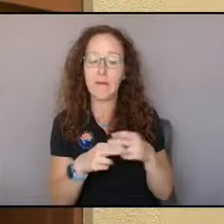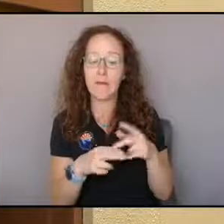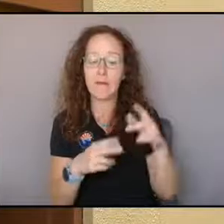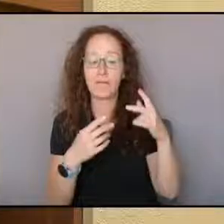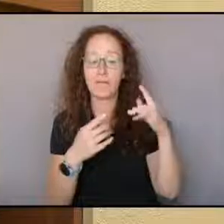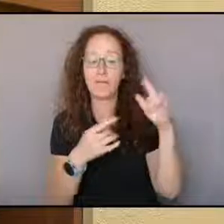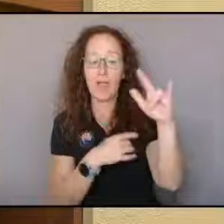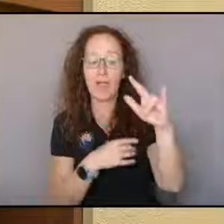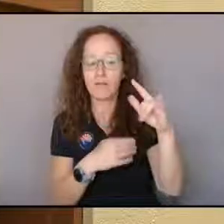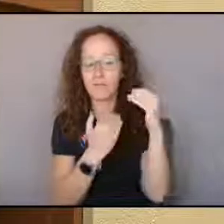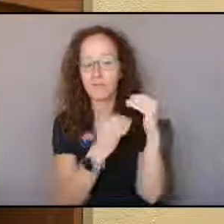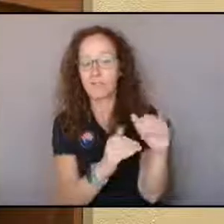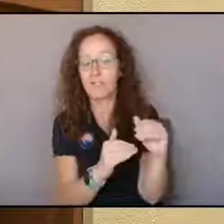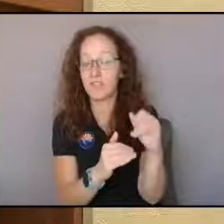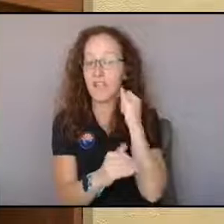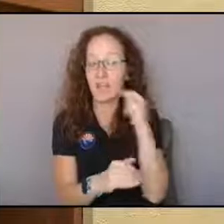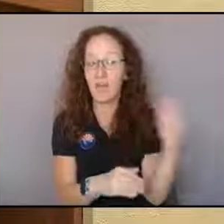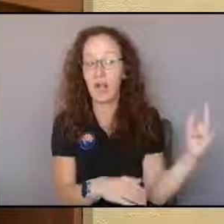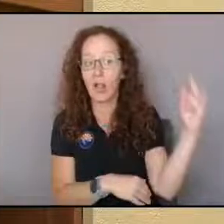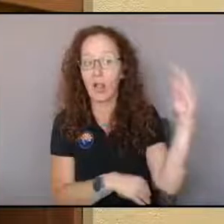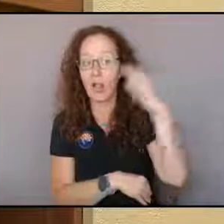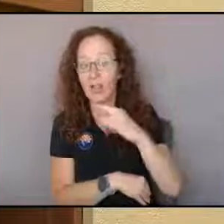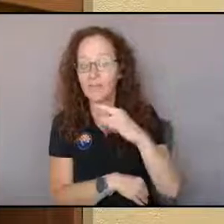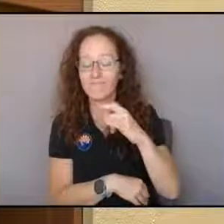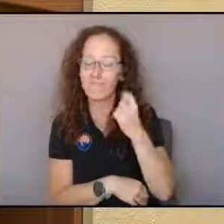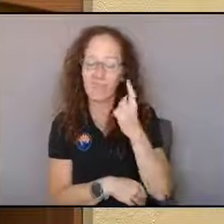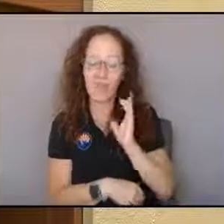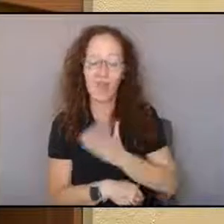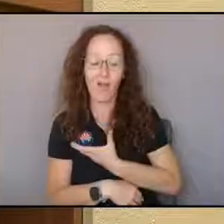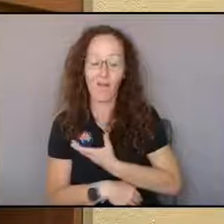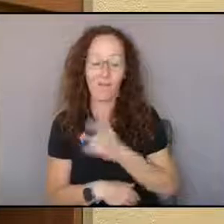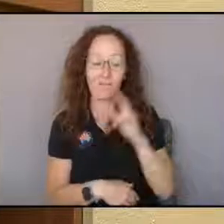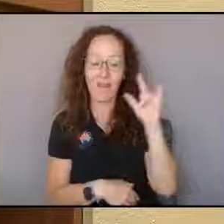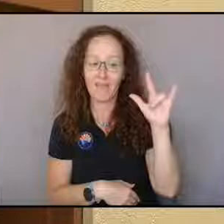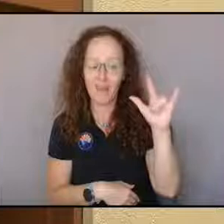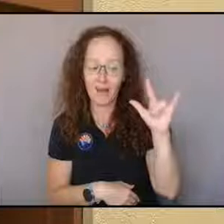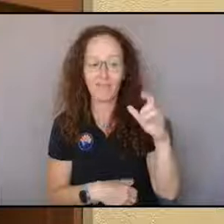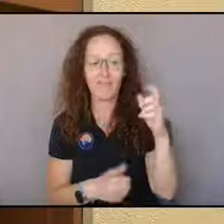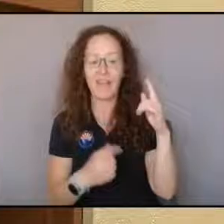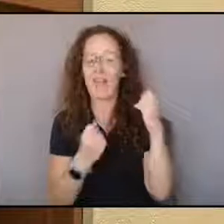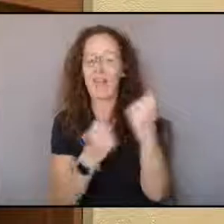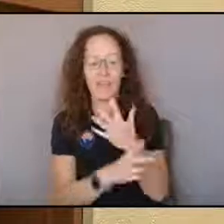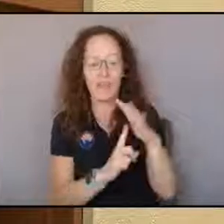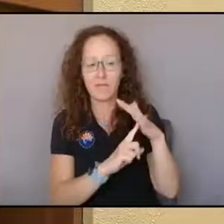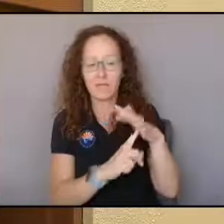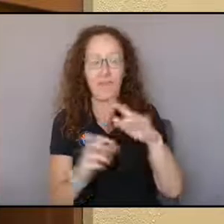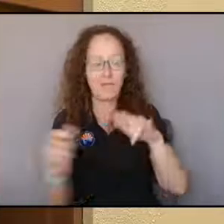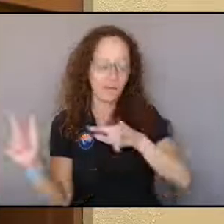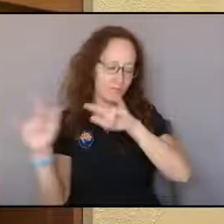AREA, WE HAVE TO SET ALL AIRCRAFT DOWN. PLEASE, REMEMBER TO BE CAUTIOUS AROUND ANY